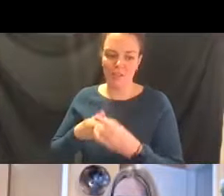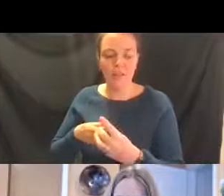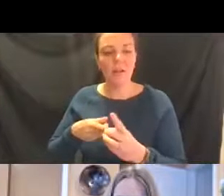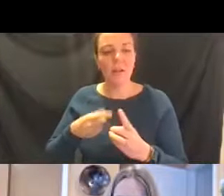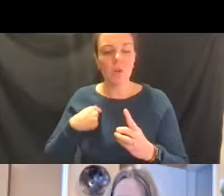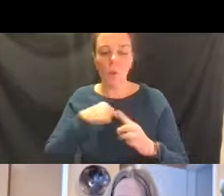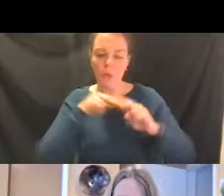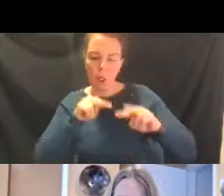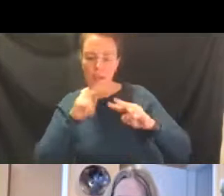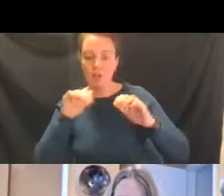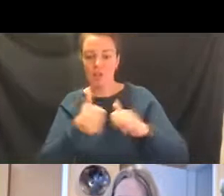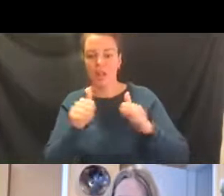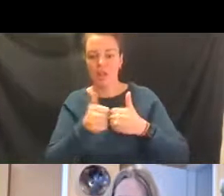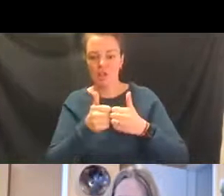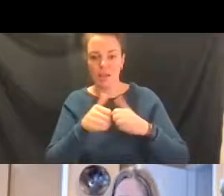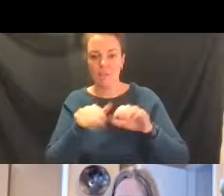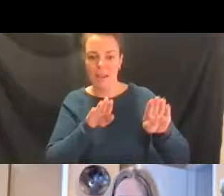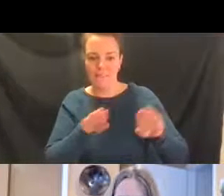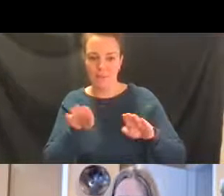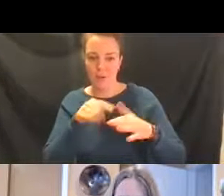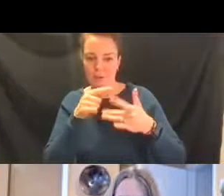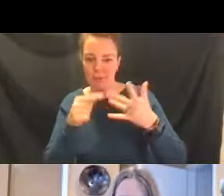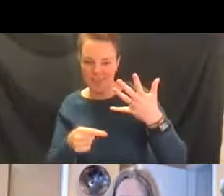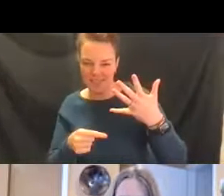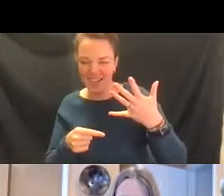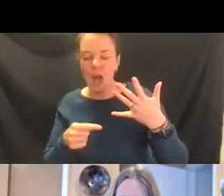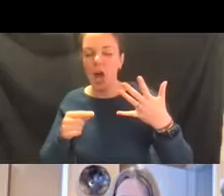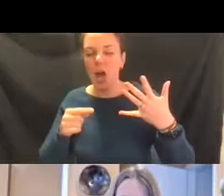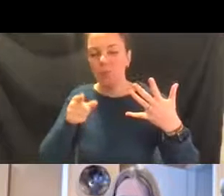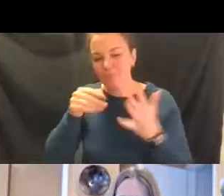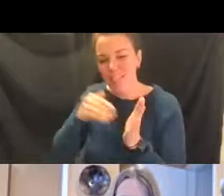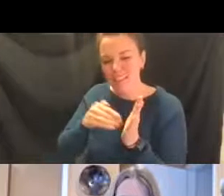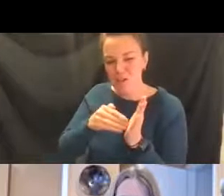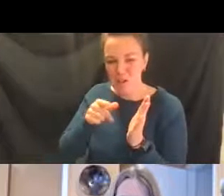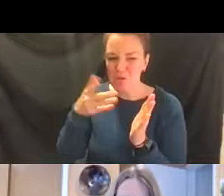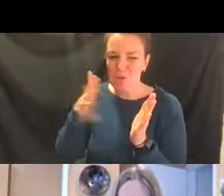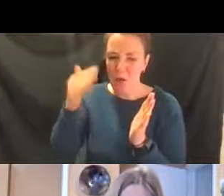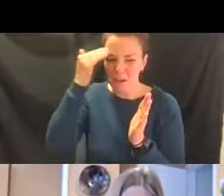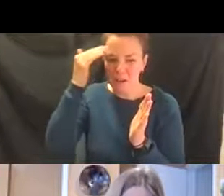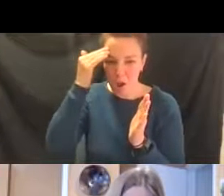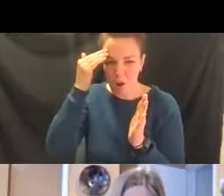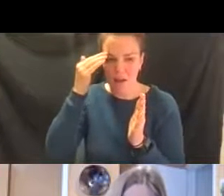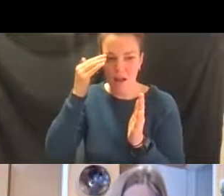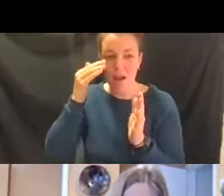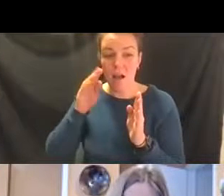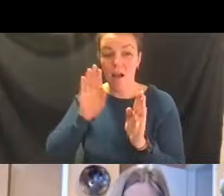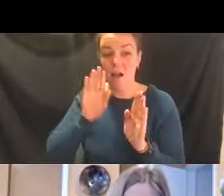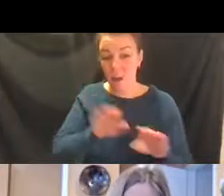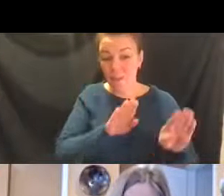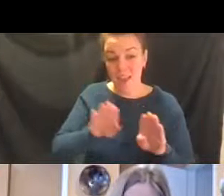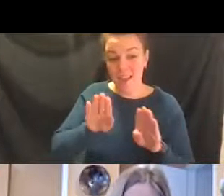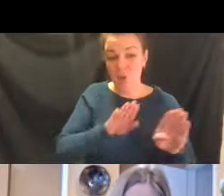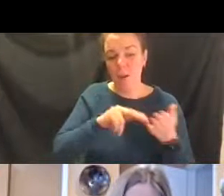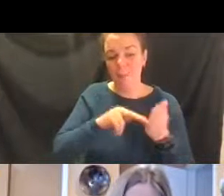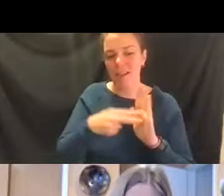and all of us know as clinicians that it's a form of communication and we need to address a design